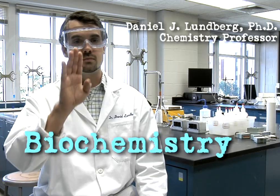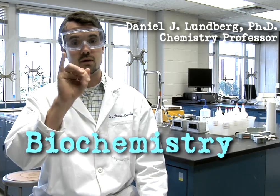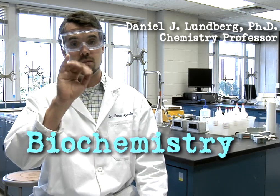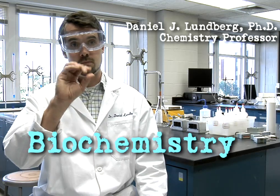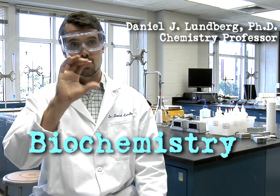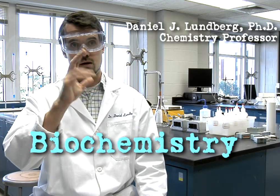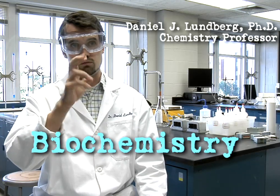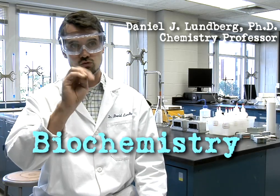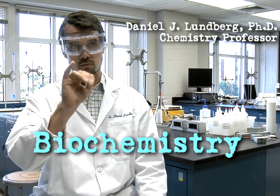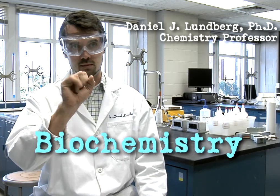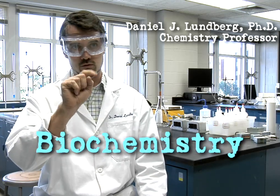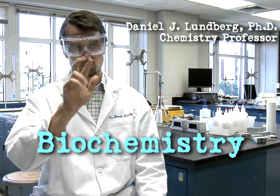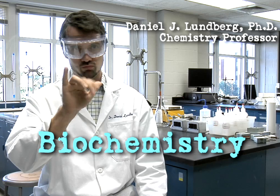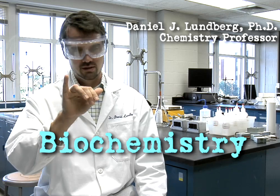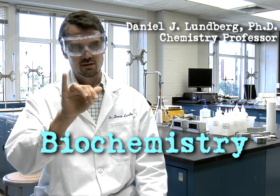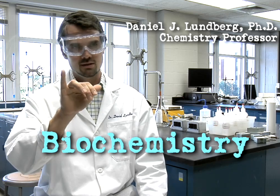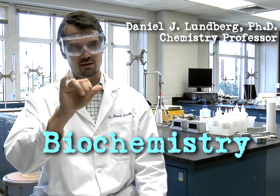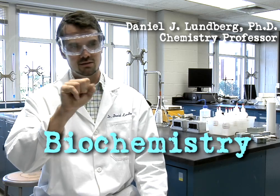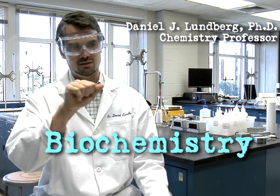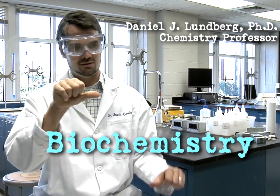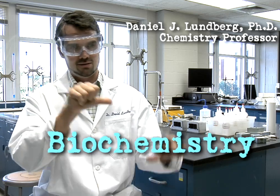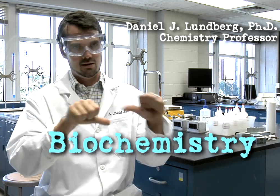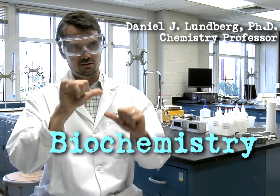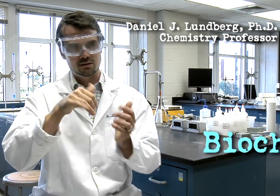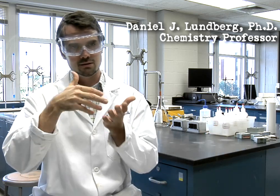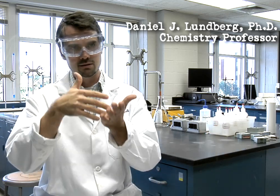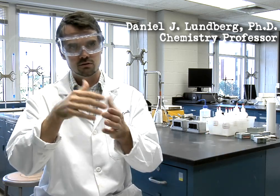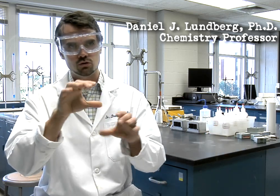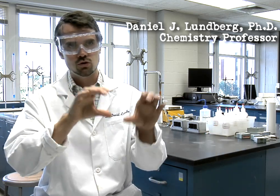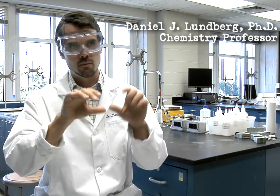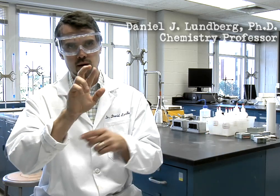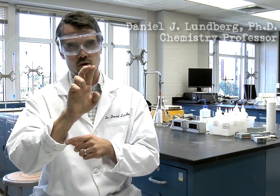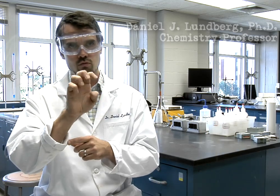Biochemistry is a science that studies chemical reactions